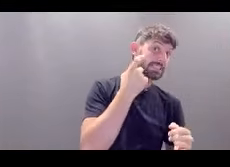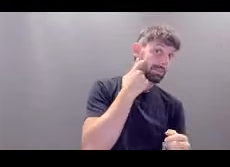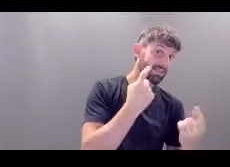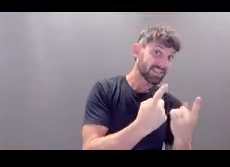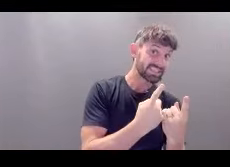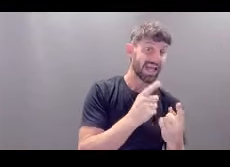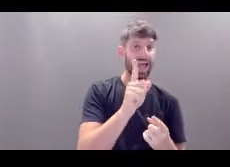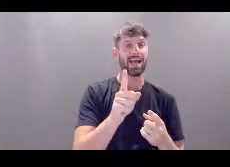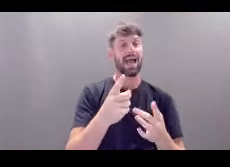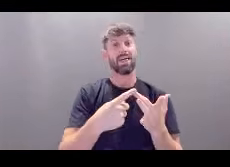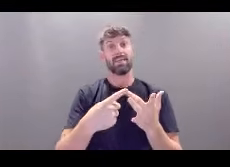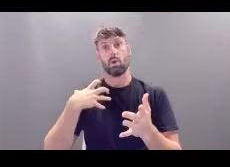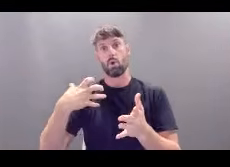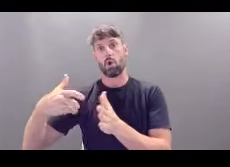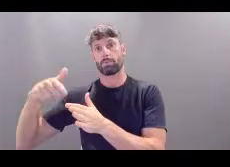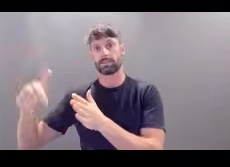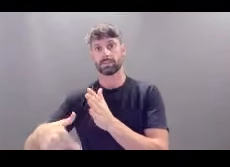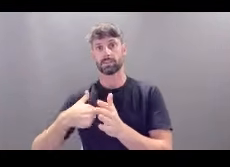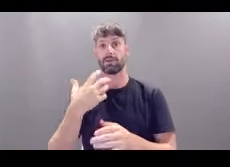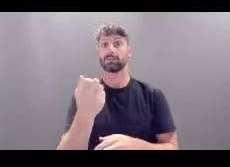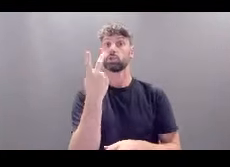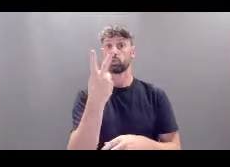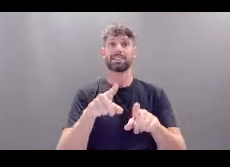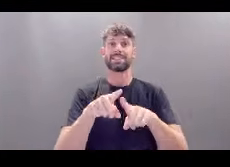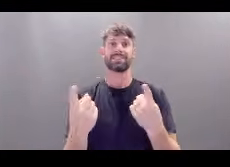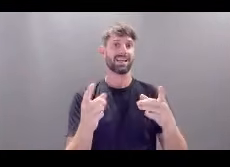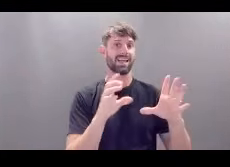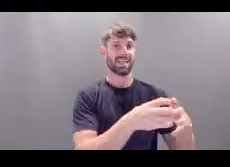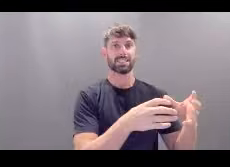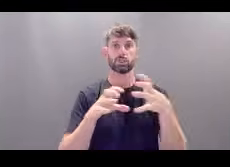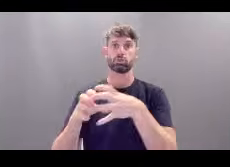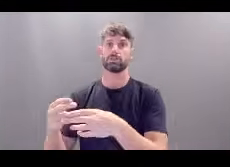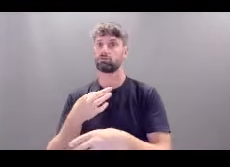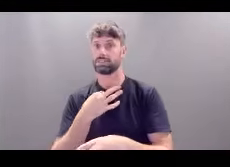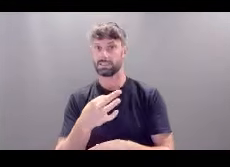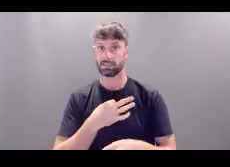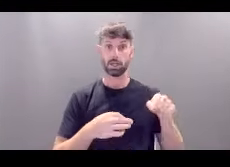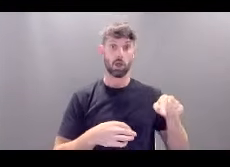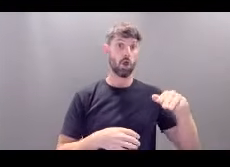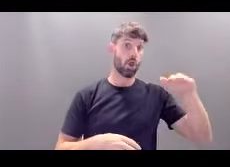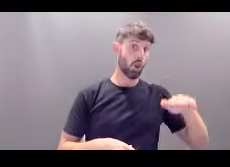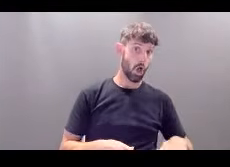risk categories, low and high, to assess the complexity of